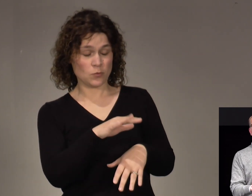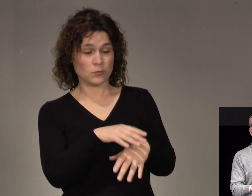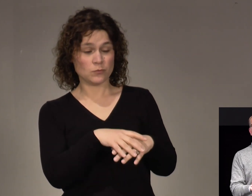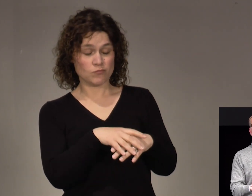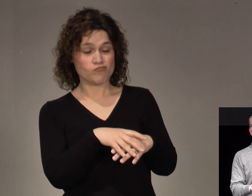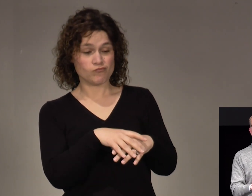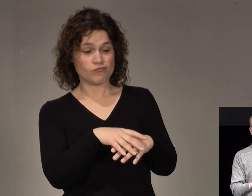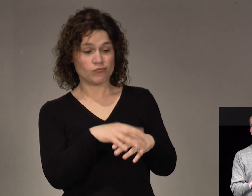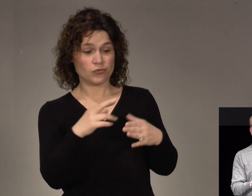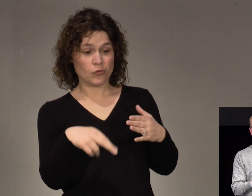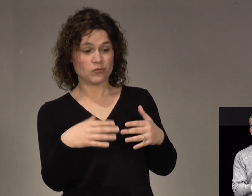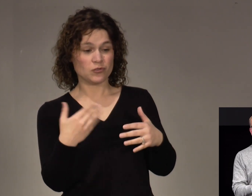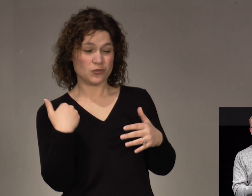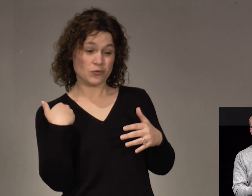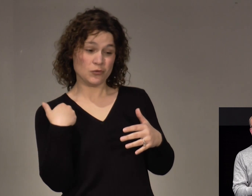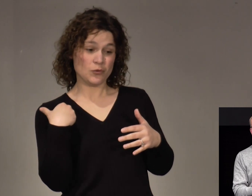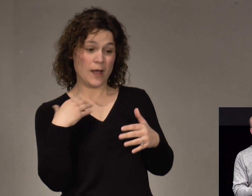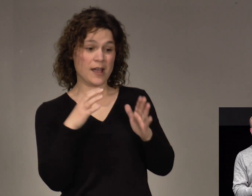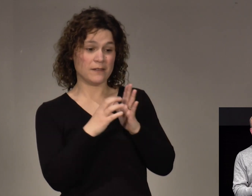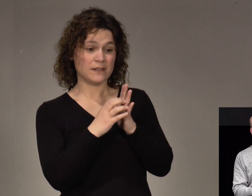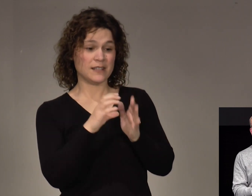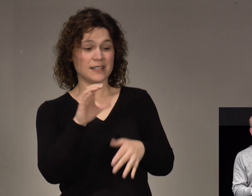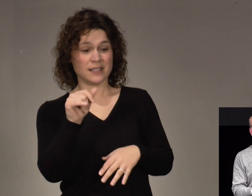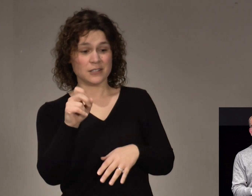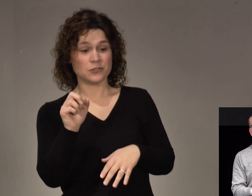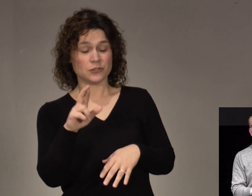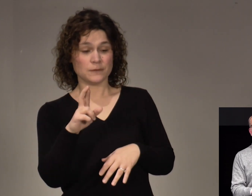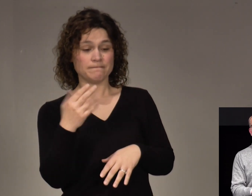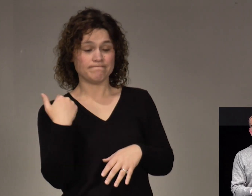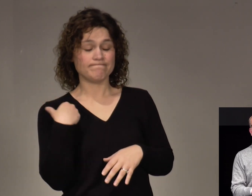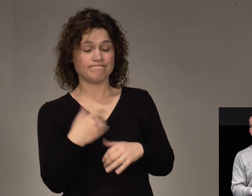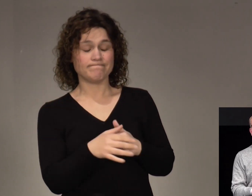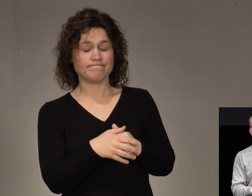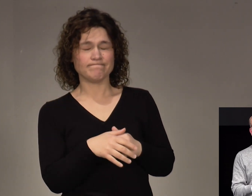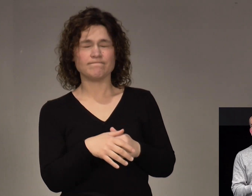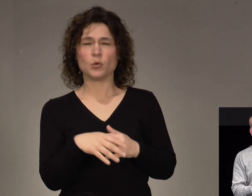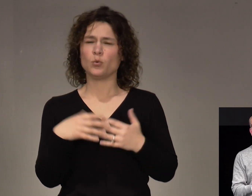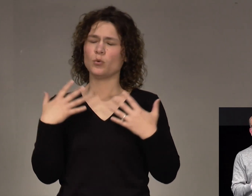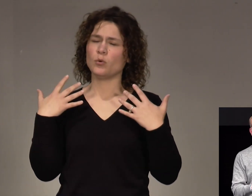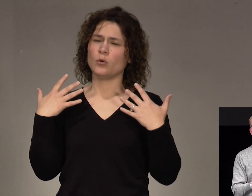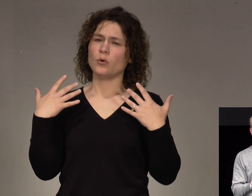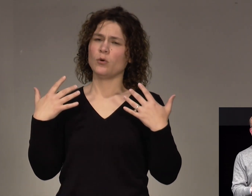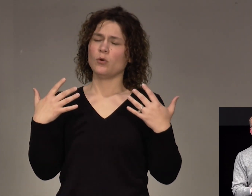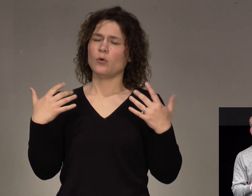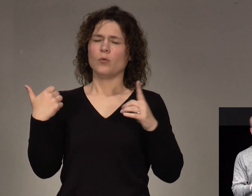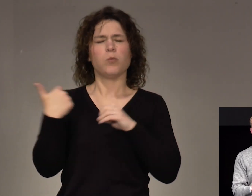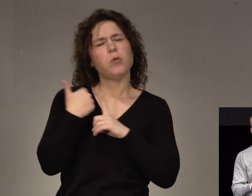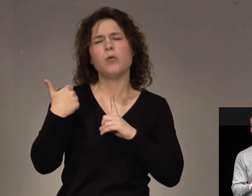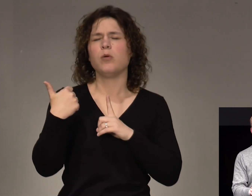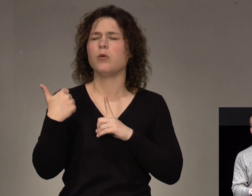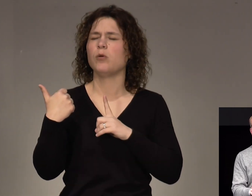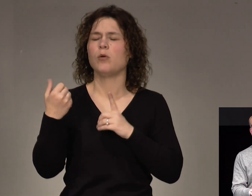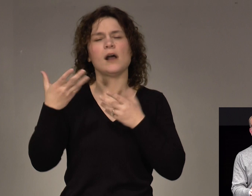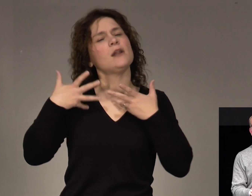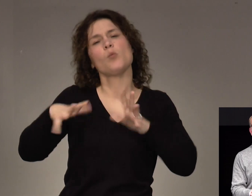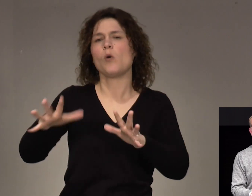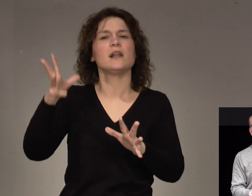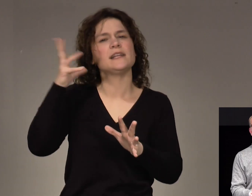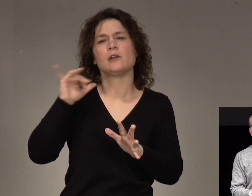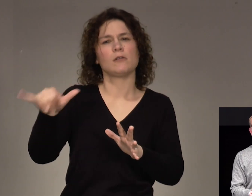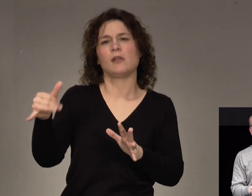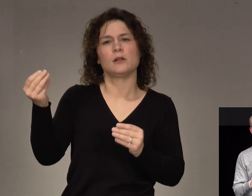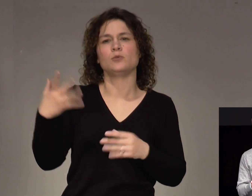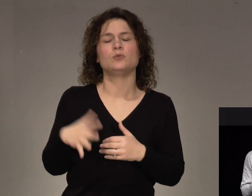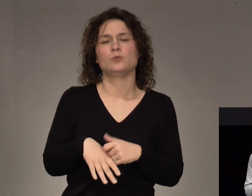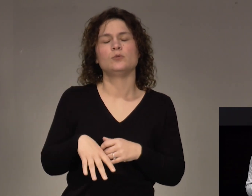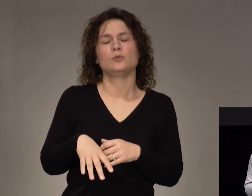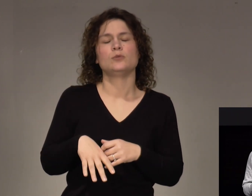you do have cancer." And that was news I did not want to hear. And that was--that